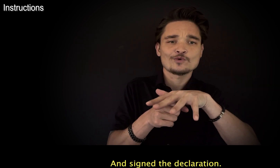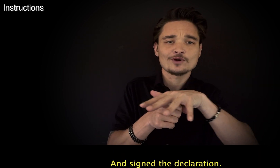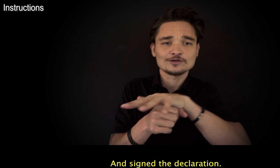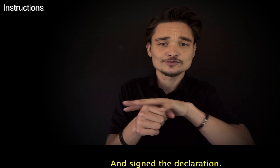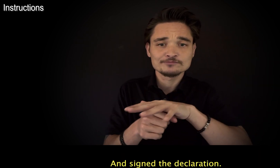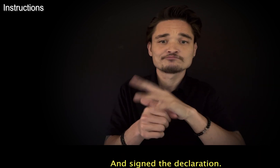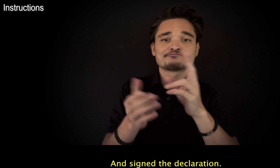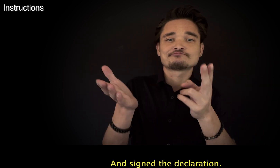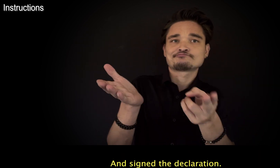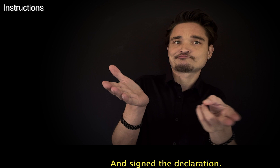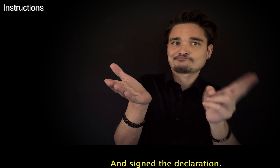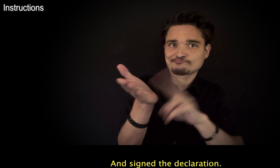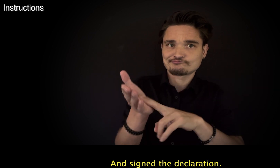And signed the declaration.